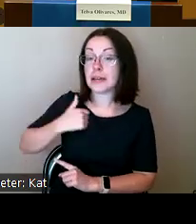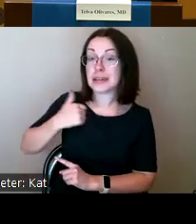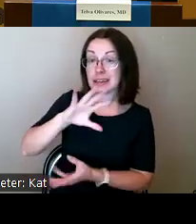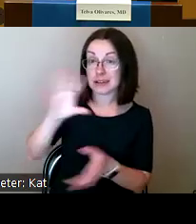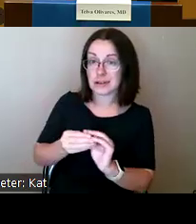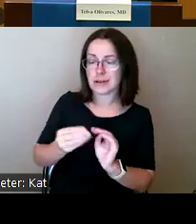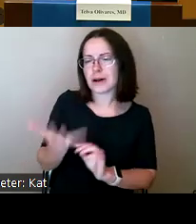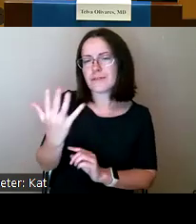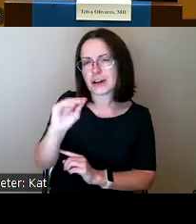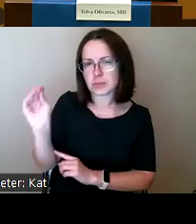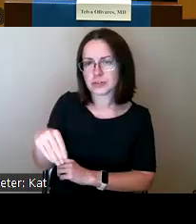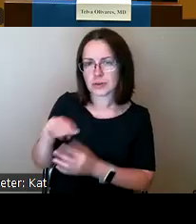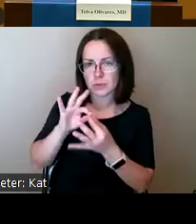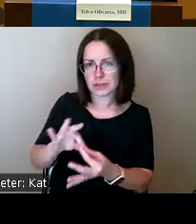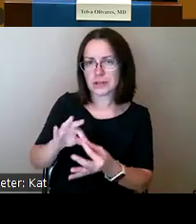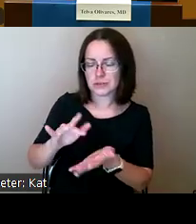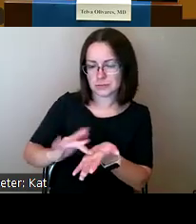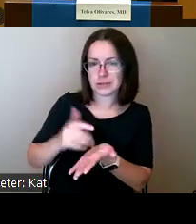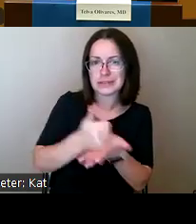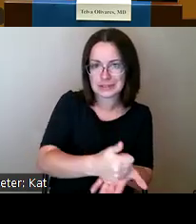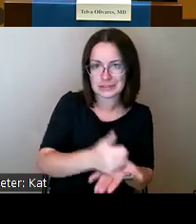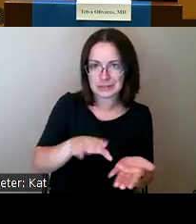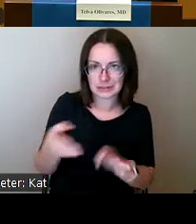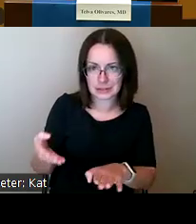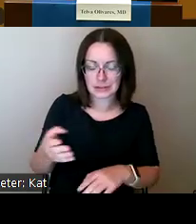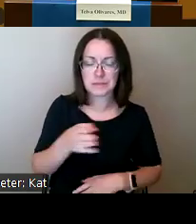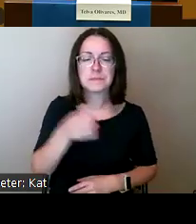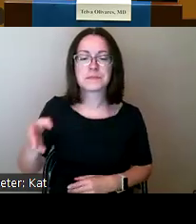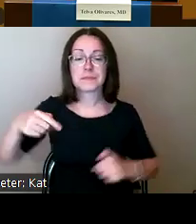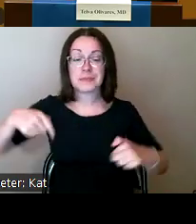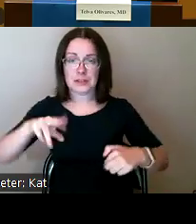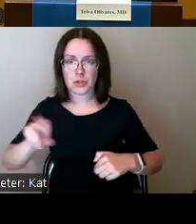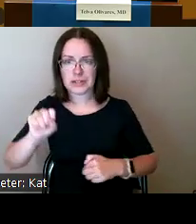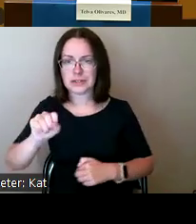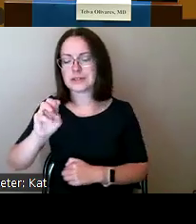to medical assistance in dying. Medical aid in dying is defined in the United States. And every